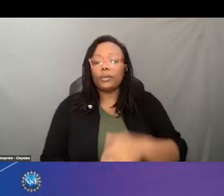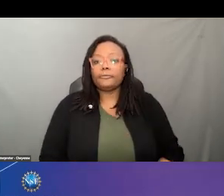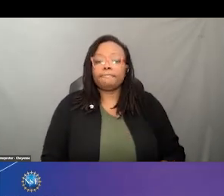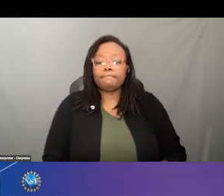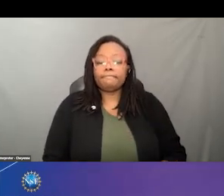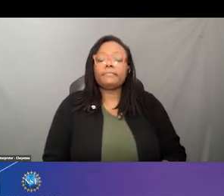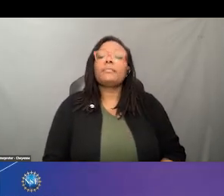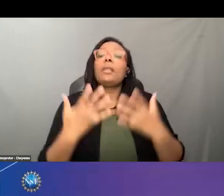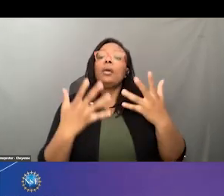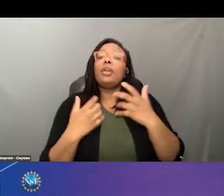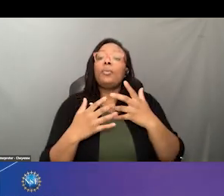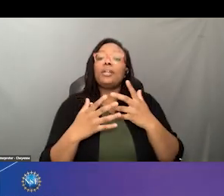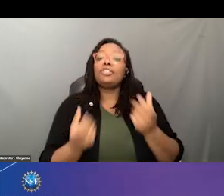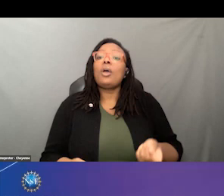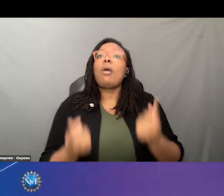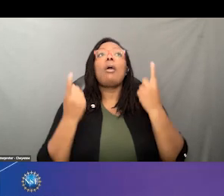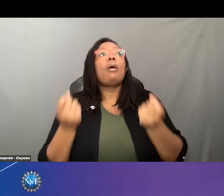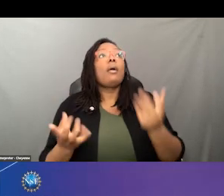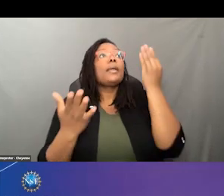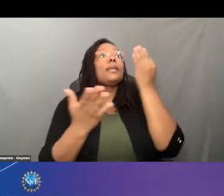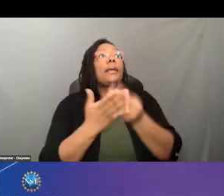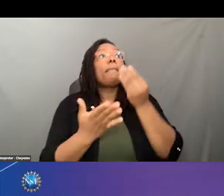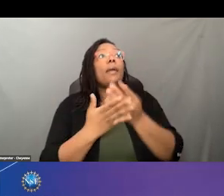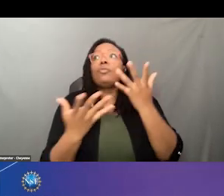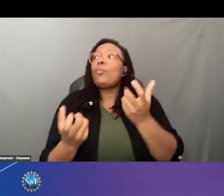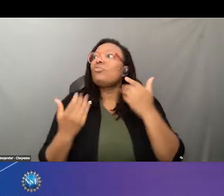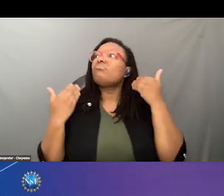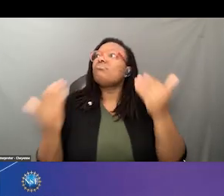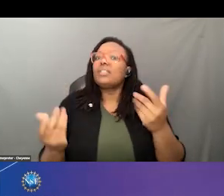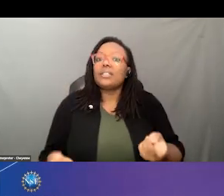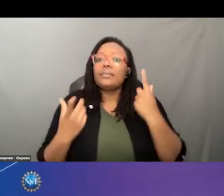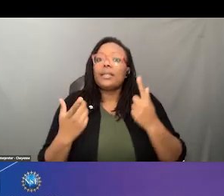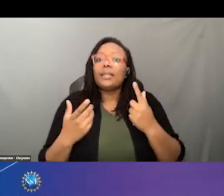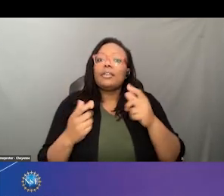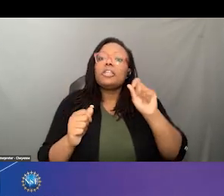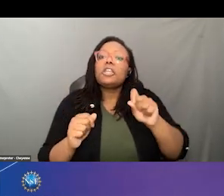Okay? We want you to spend your money, your award money. Prudently?